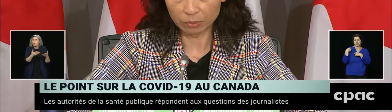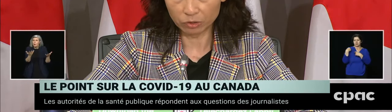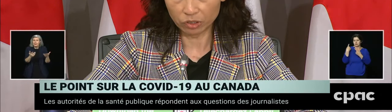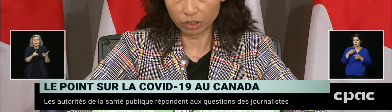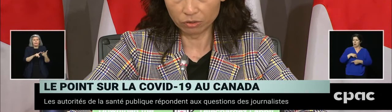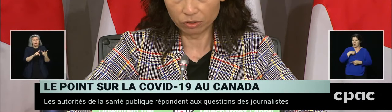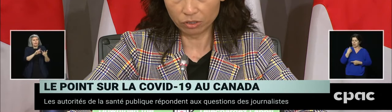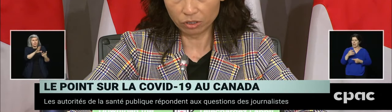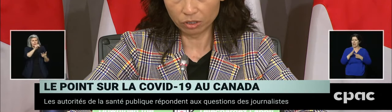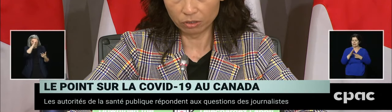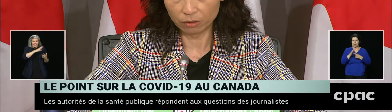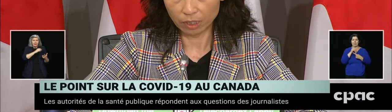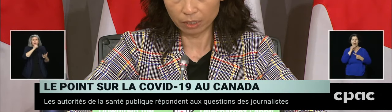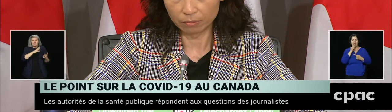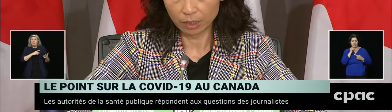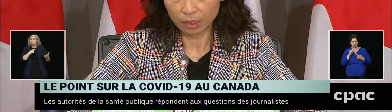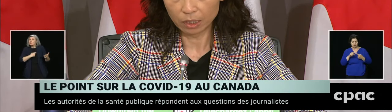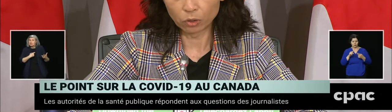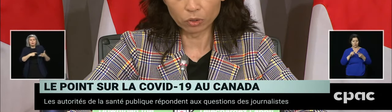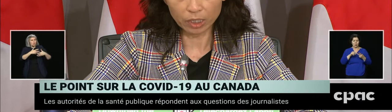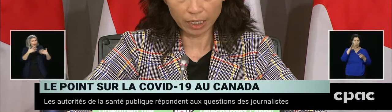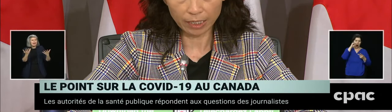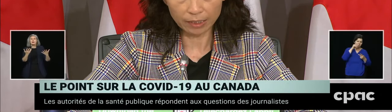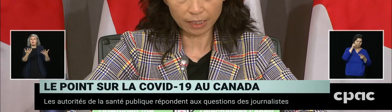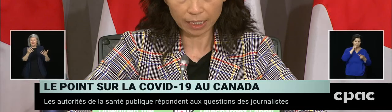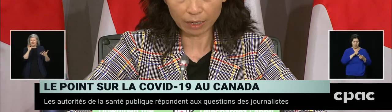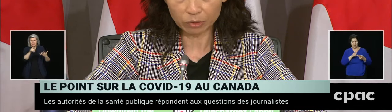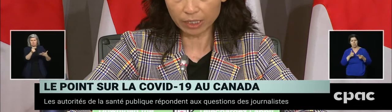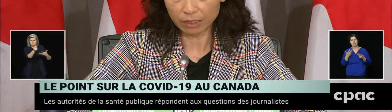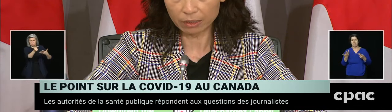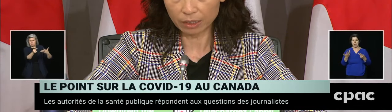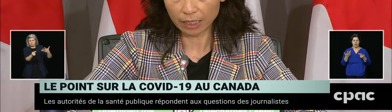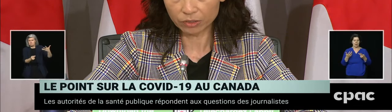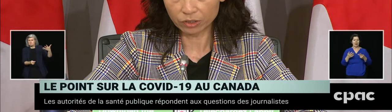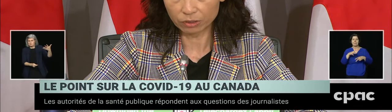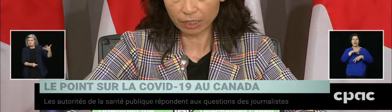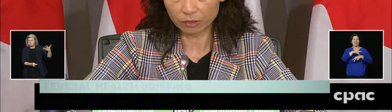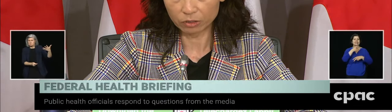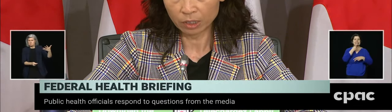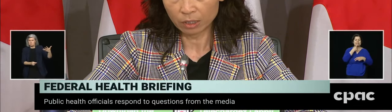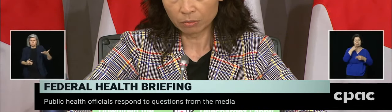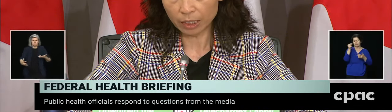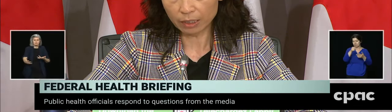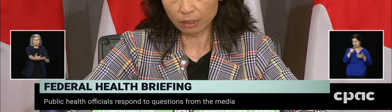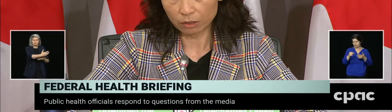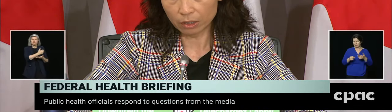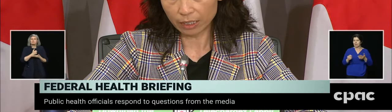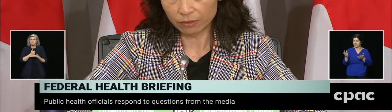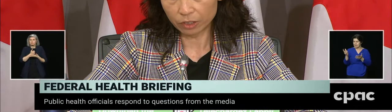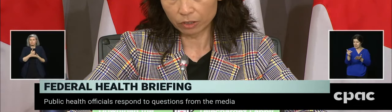AND, YOU KNOW, SOME VERY KEY ELEMENTS THAT WE WERE ABLE TO